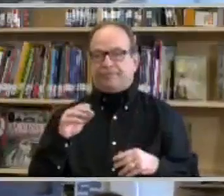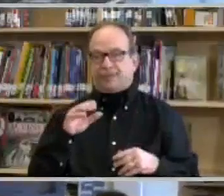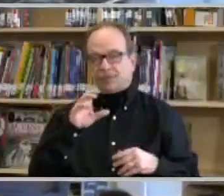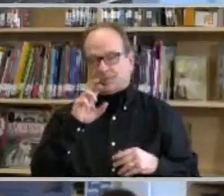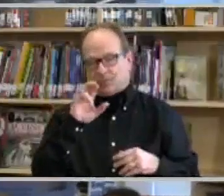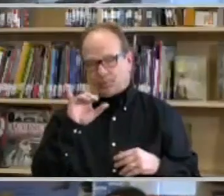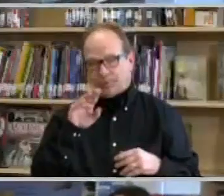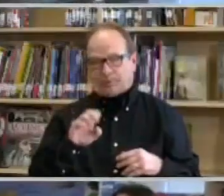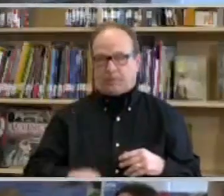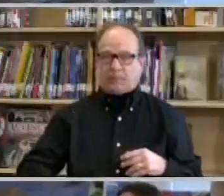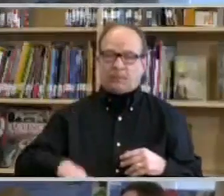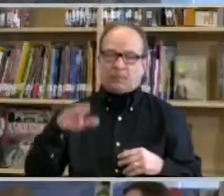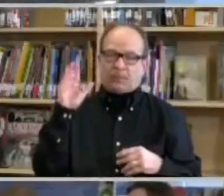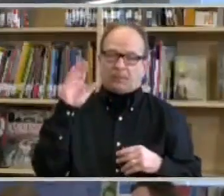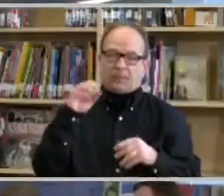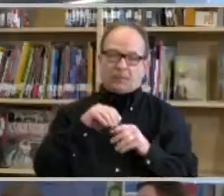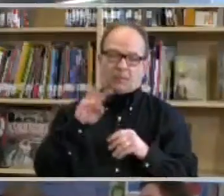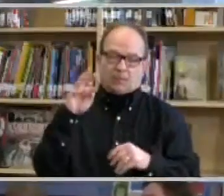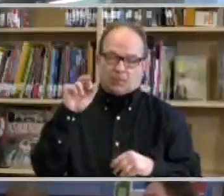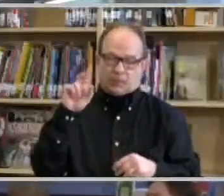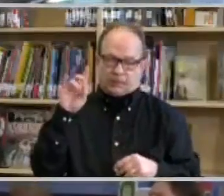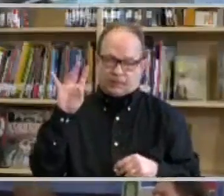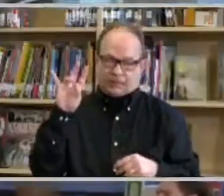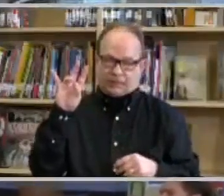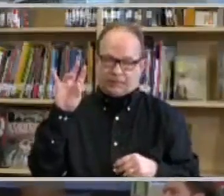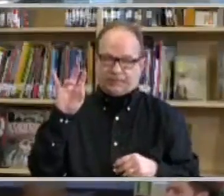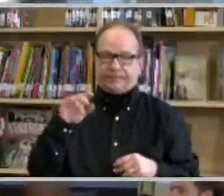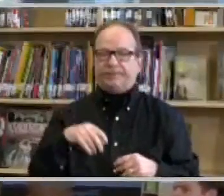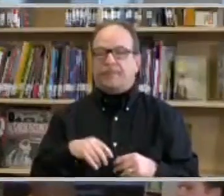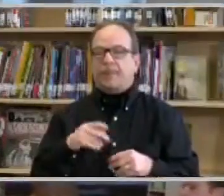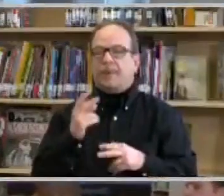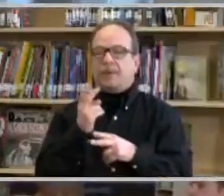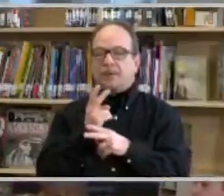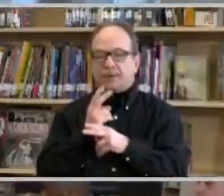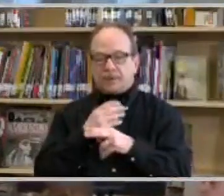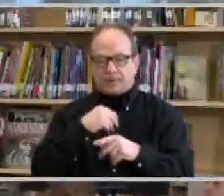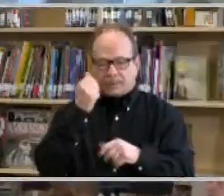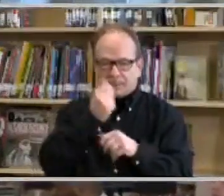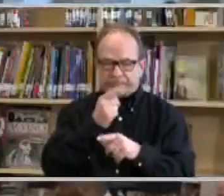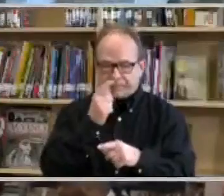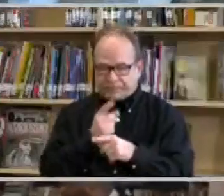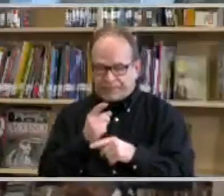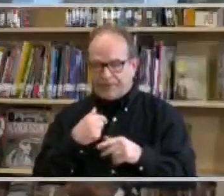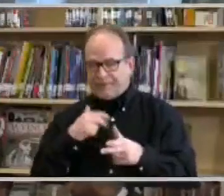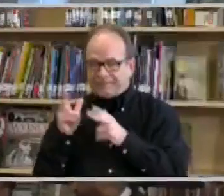AS A YOUNG GIRL GROWING UP IN WARD 5, I WAS PUT IN A SITUATION WHERE I HAD TO CARE FOR MY